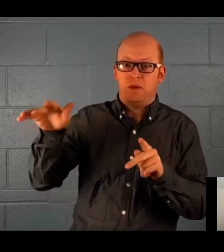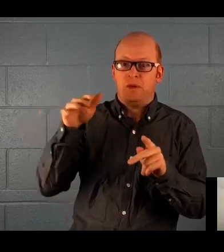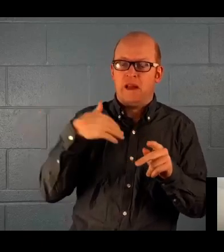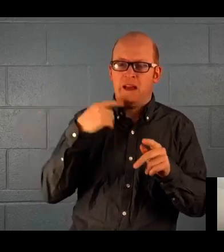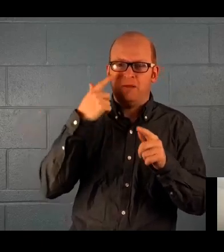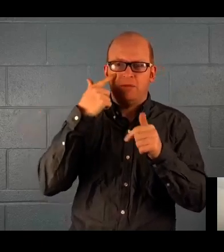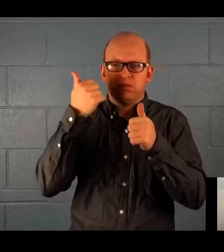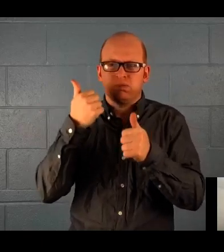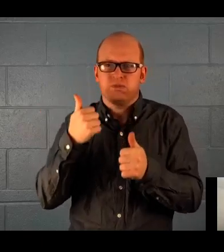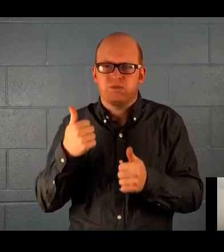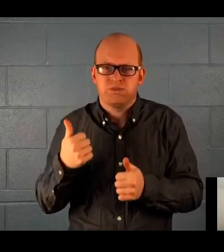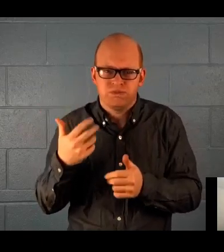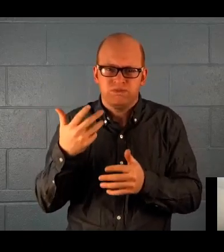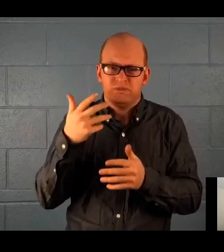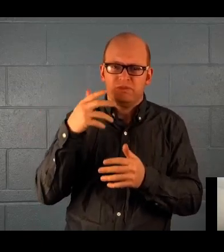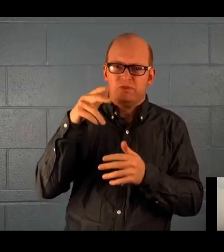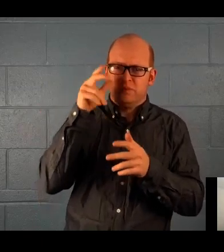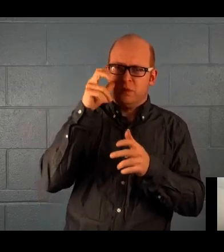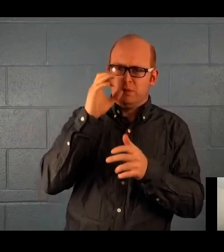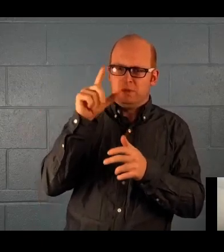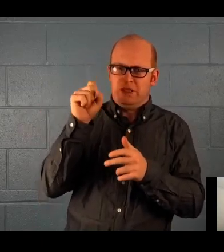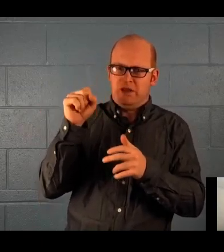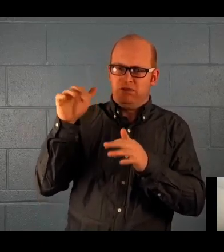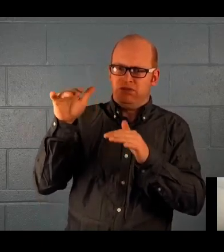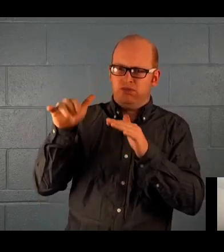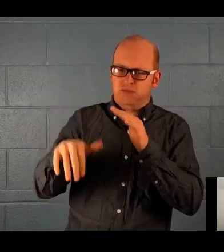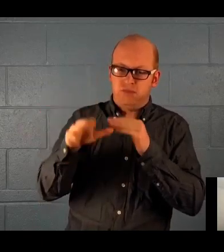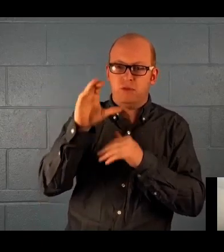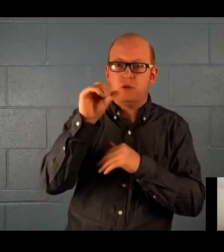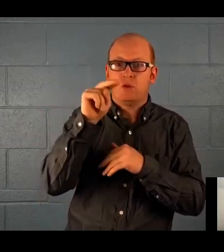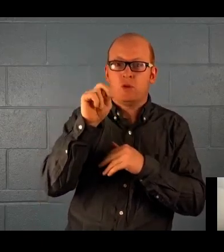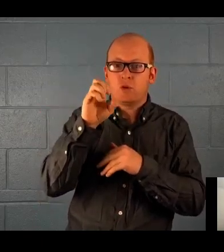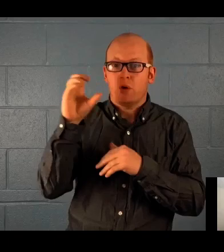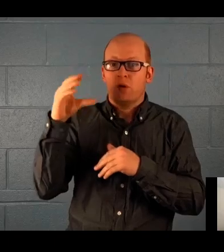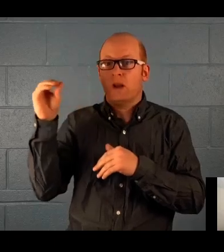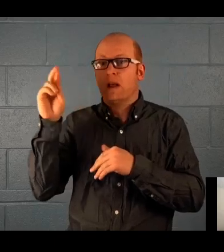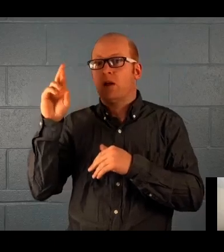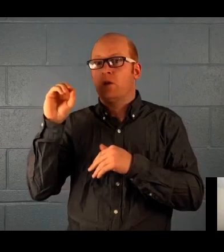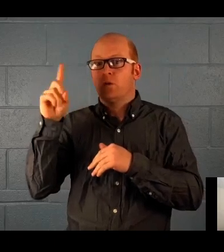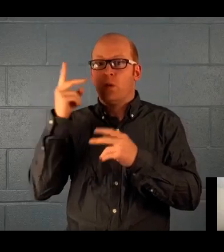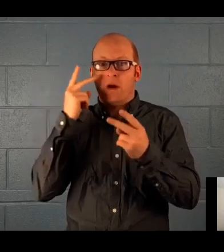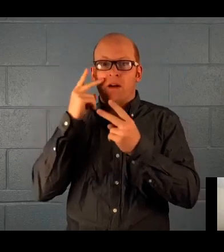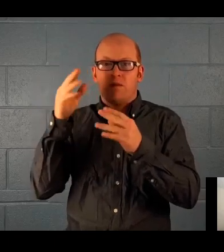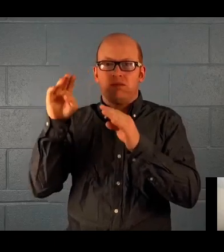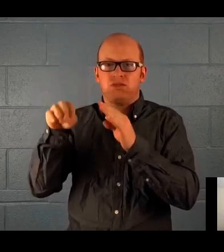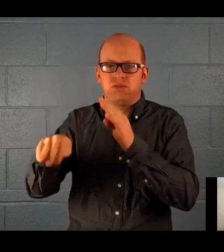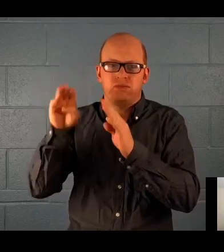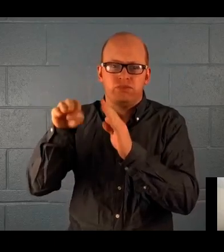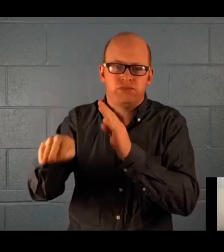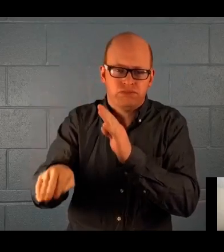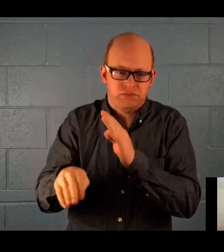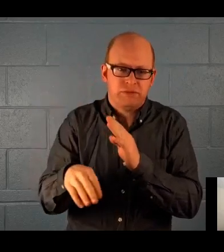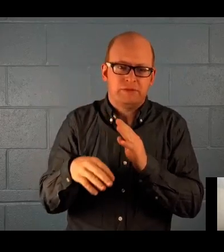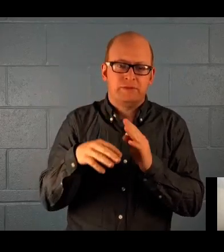cells, and a loss of both rod and cone function. So as you can see the shaker 1 mouse is by no means